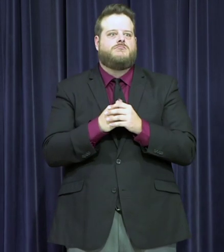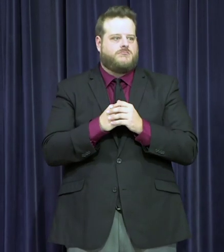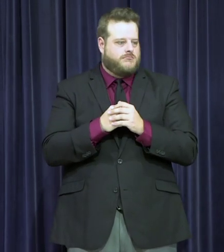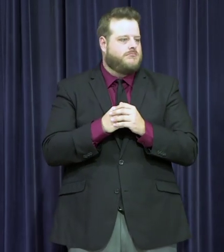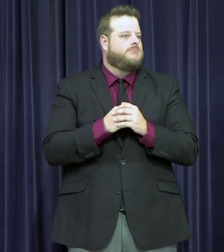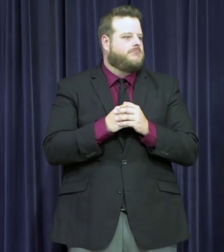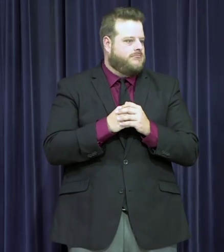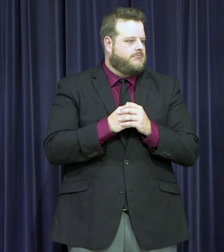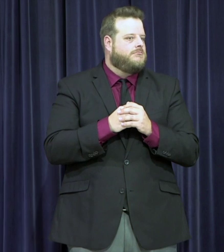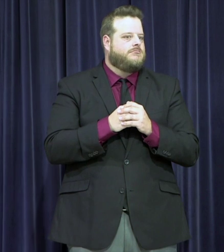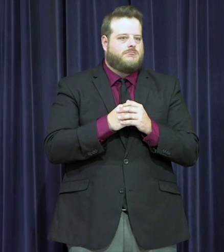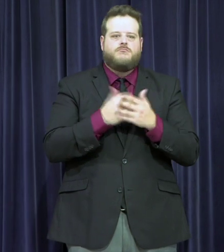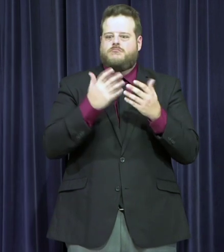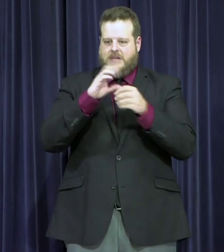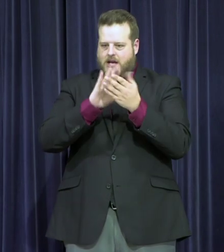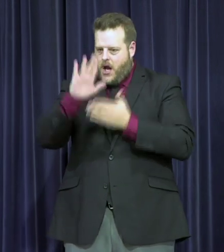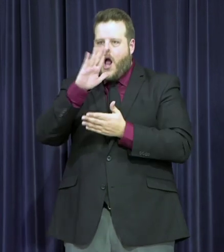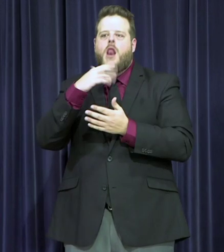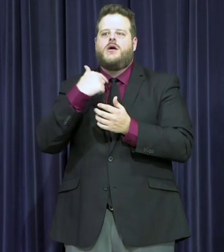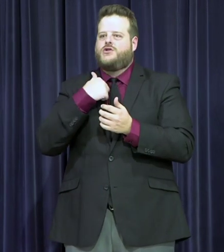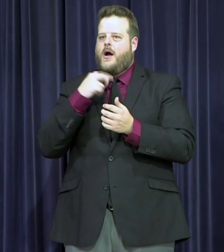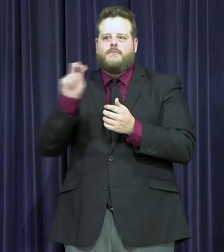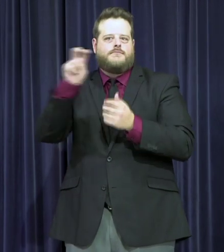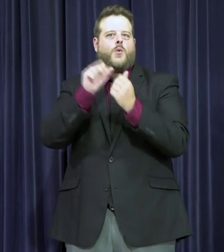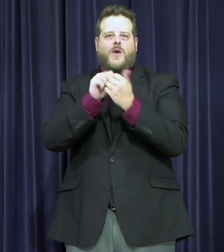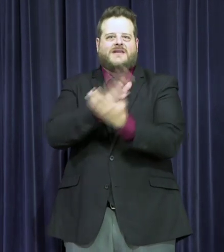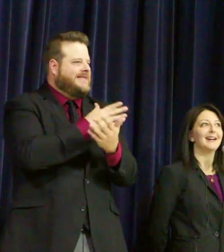In college I got to sing with a fantastic singing group.